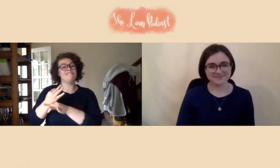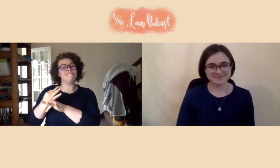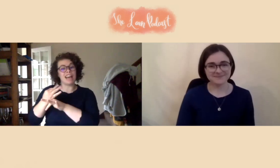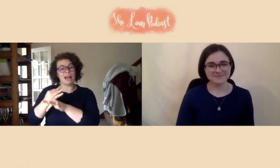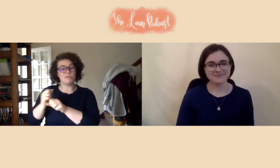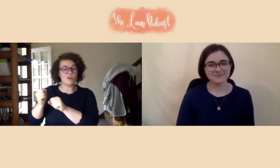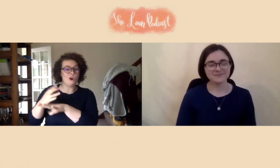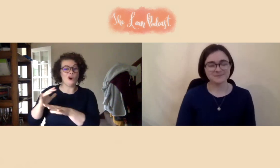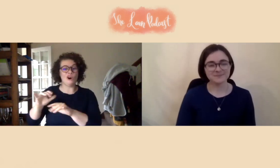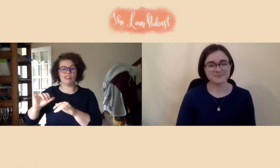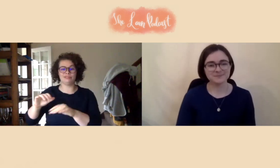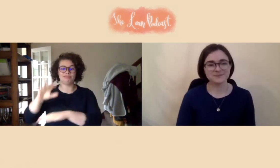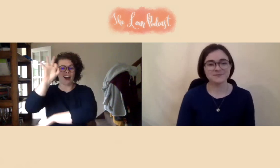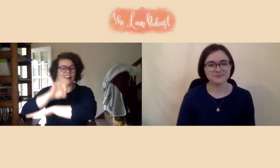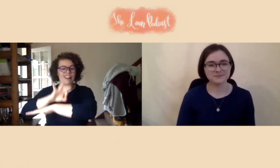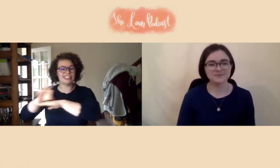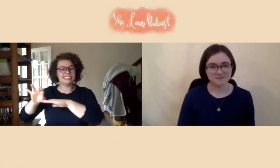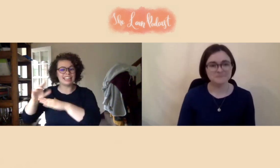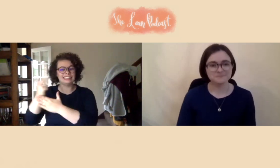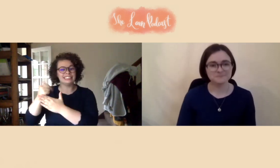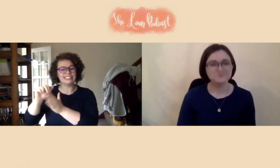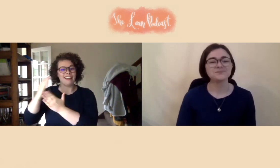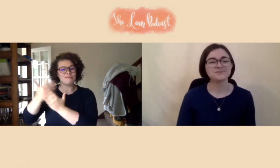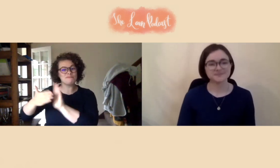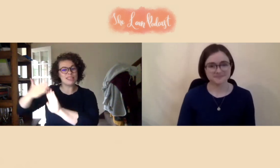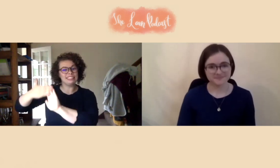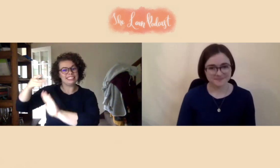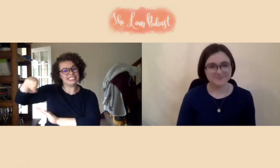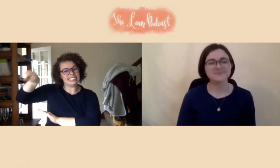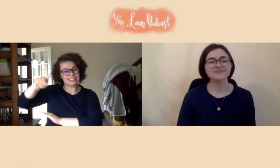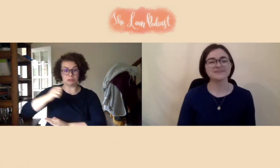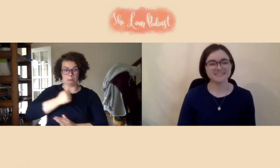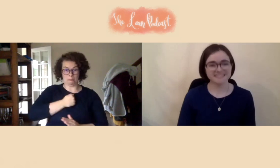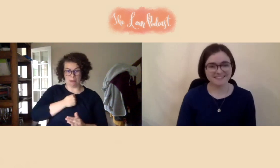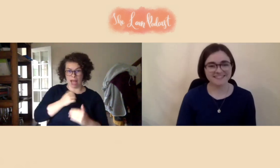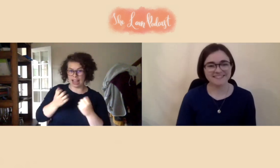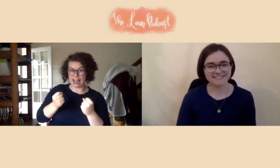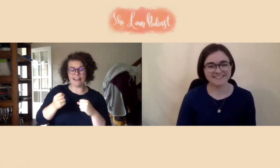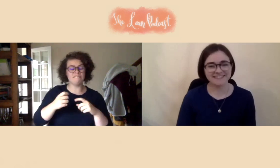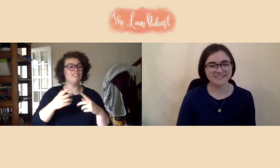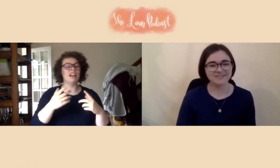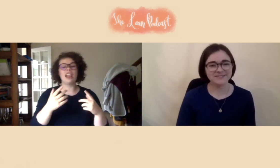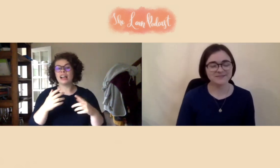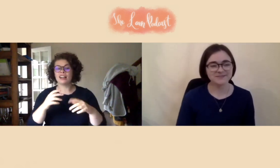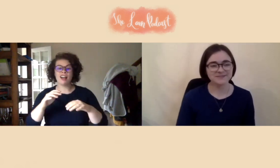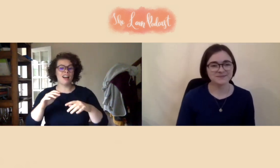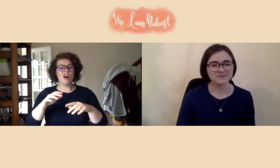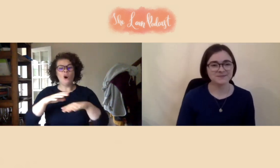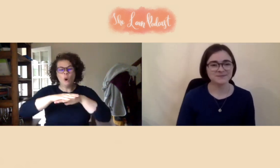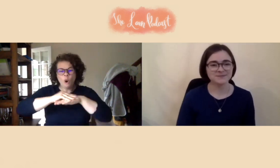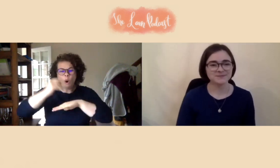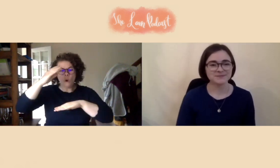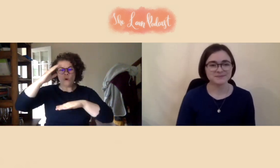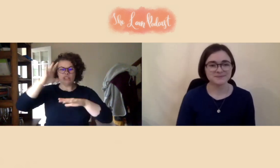and mine are like "The History of the Topography and the Antiquity of Limerick City,"